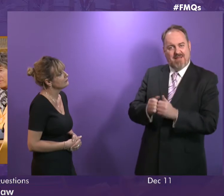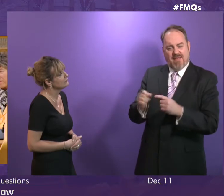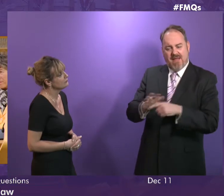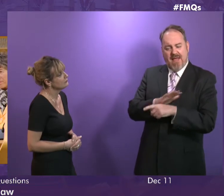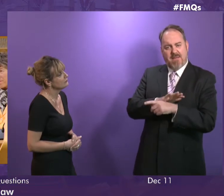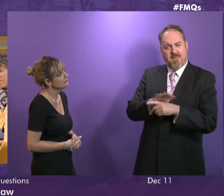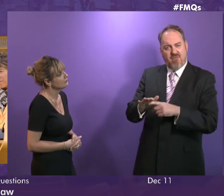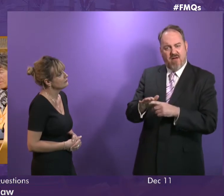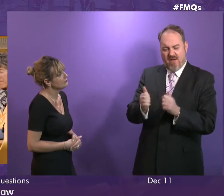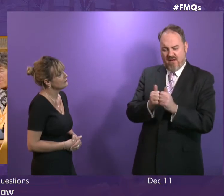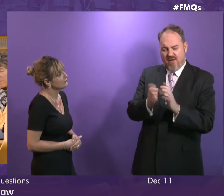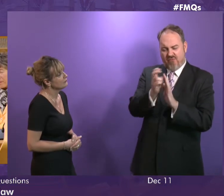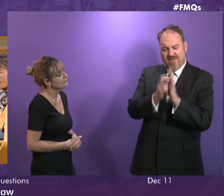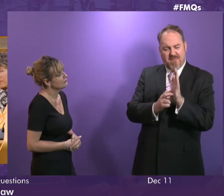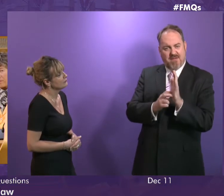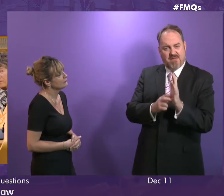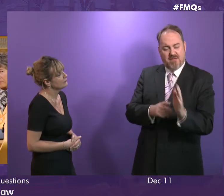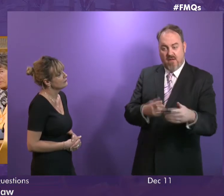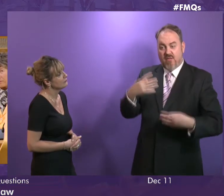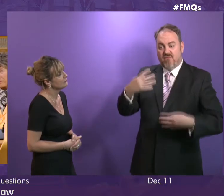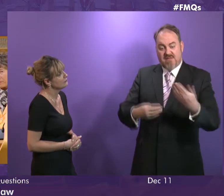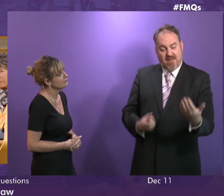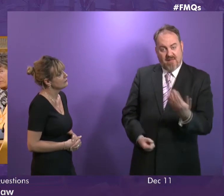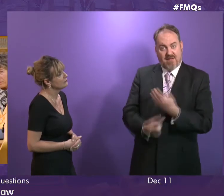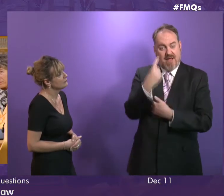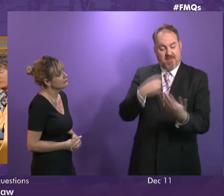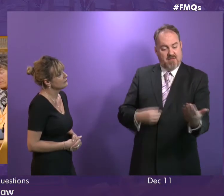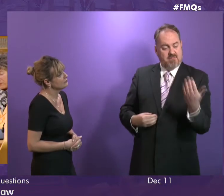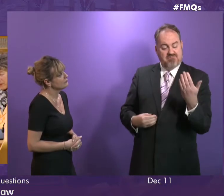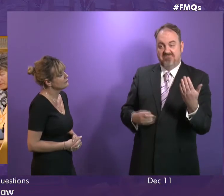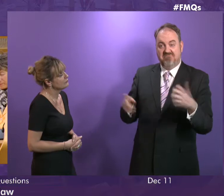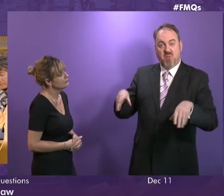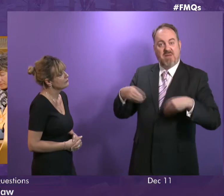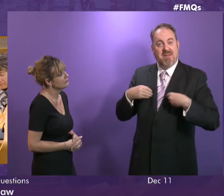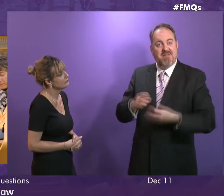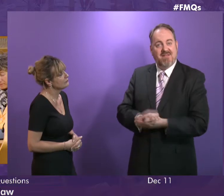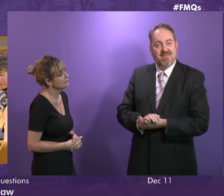She has never respected or honoured the result of the referendum; she has simply ignored